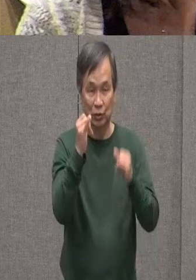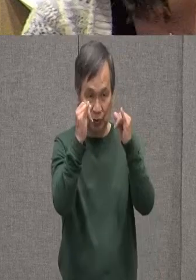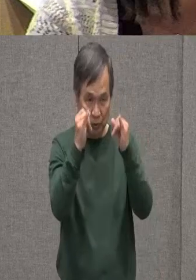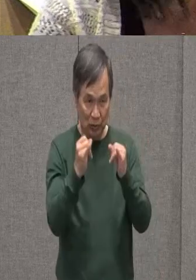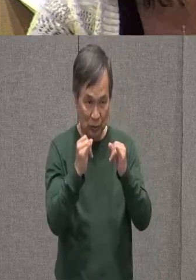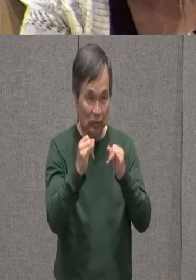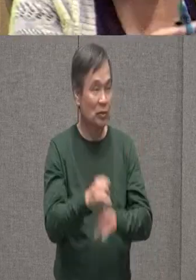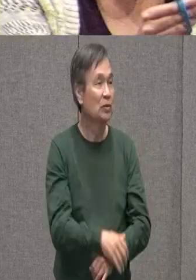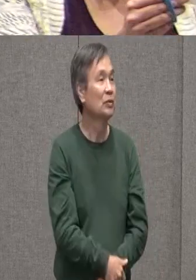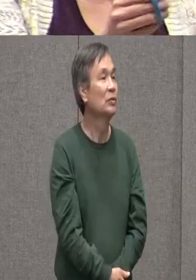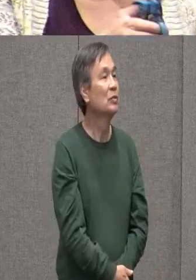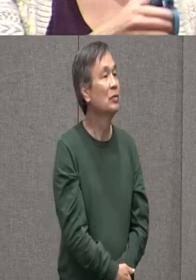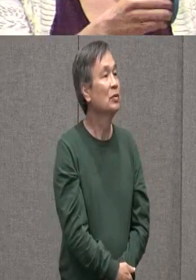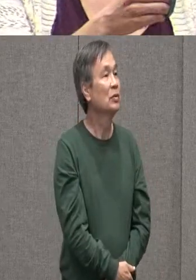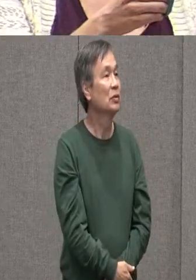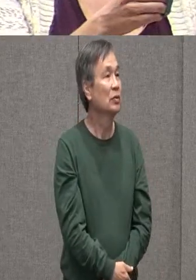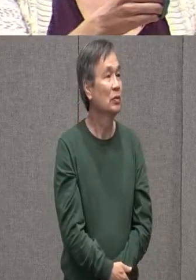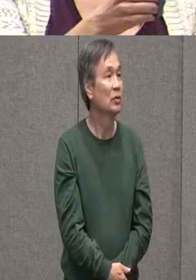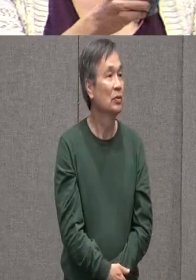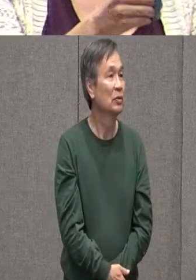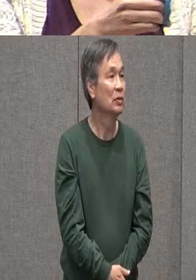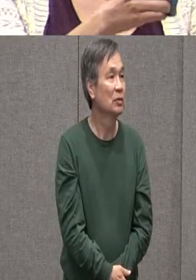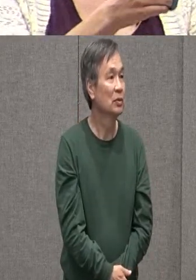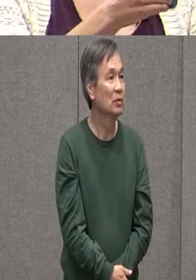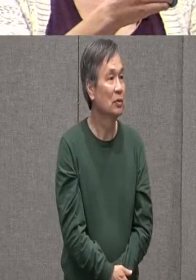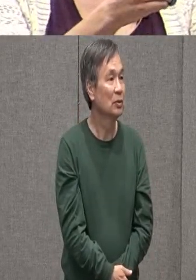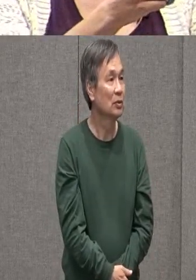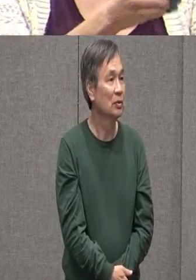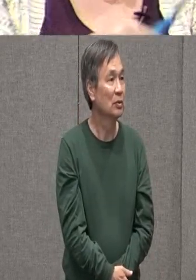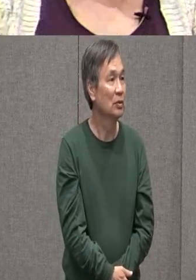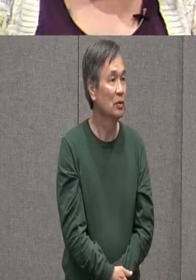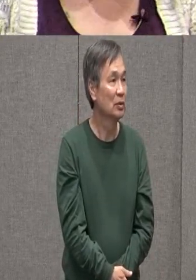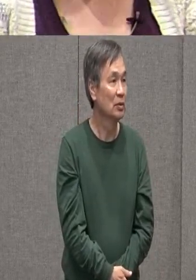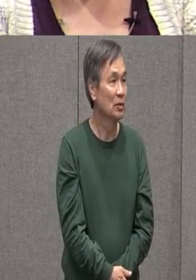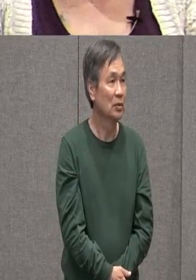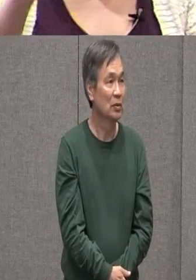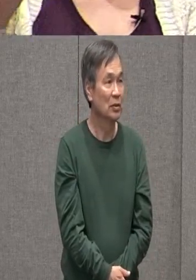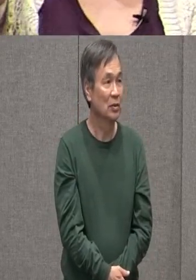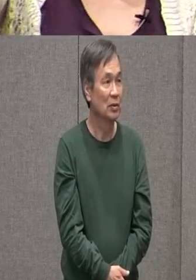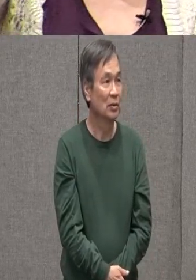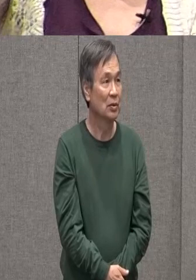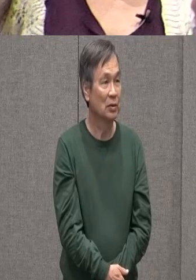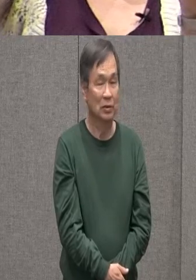I cut two parallel lines on the fold with some space in between.